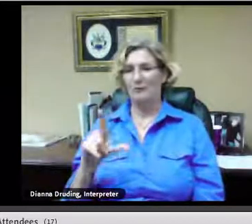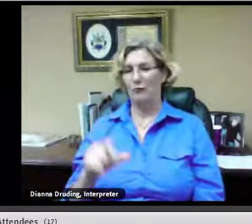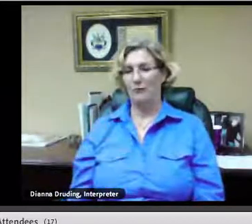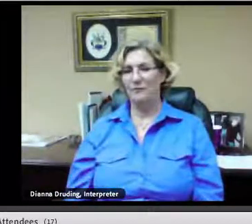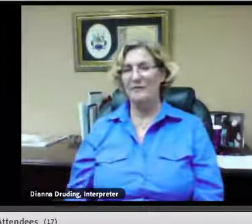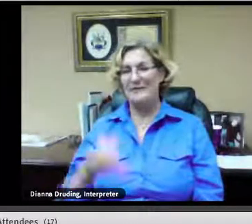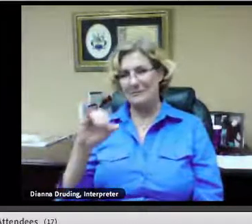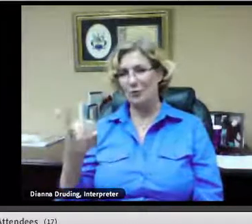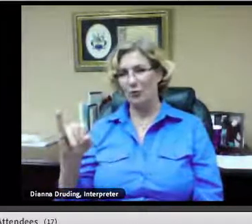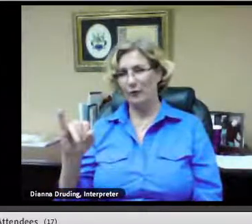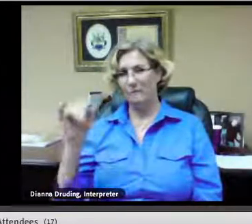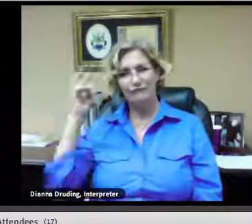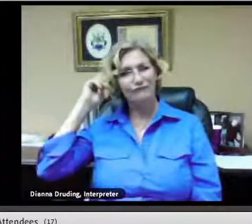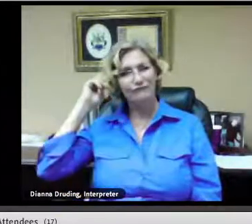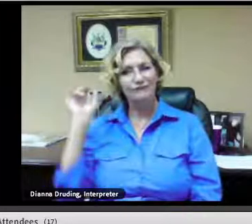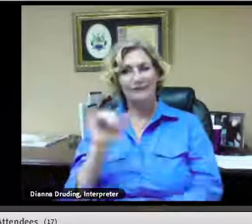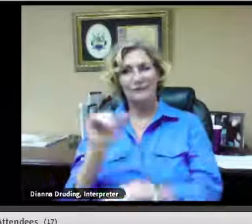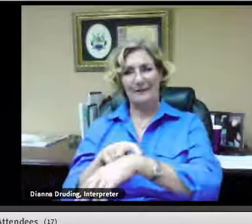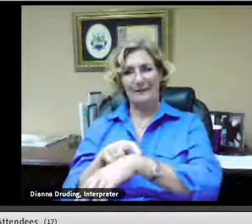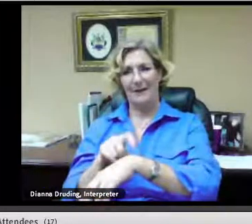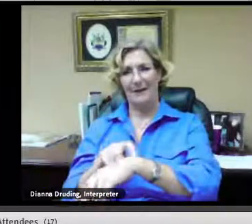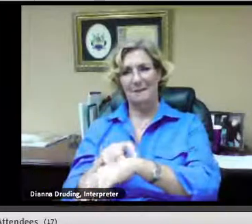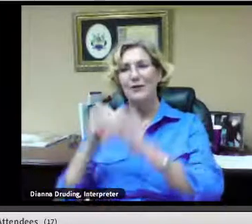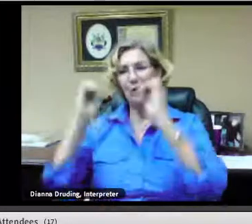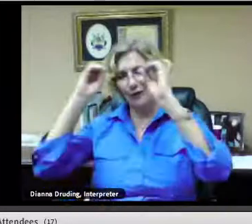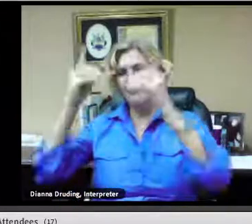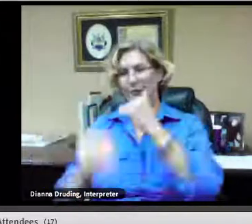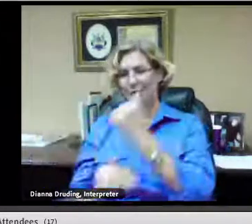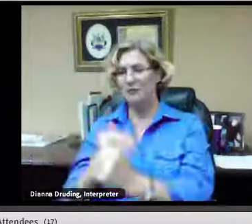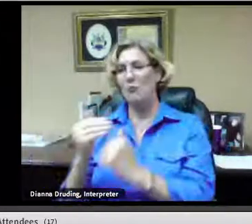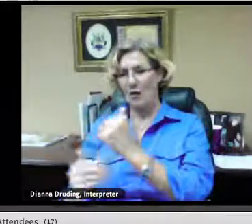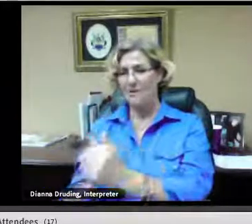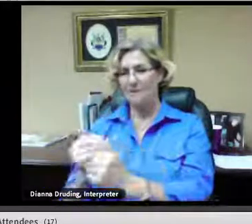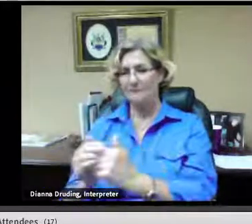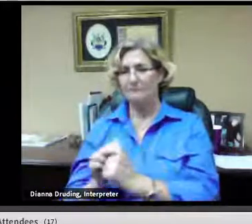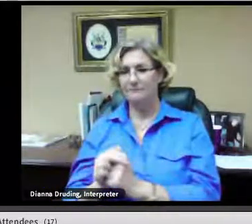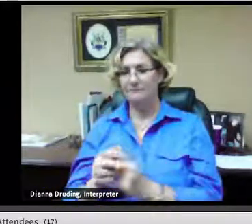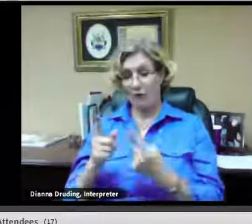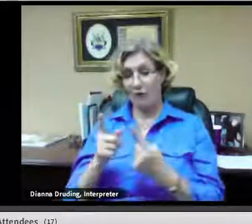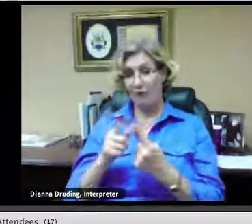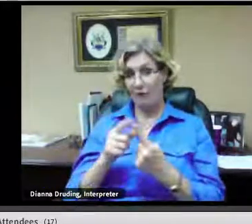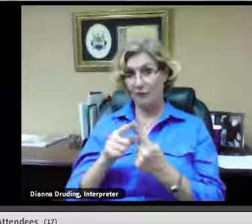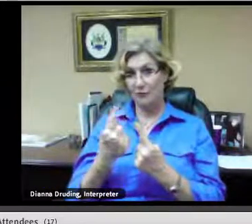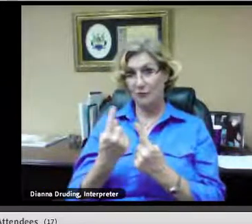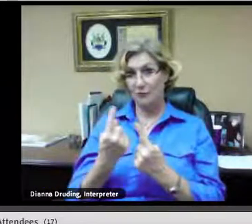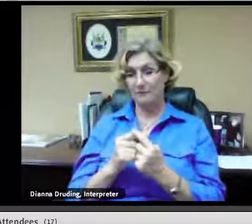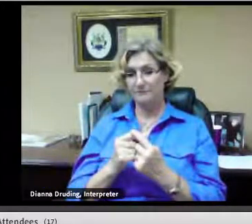Okay? The first one, for lack of a better word, took. Okay? It took.